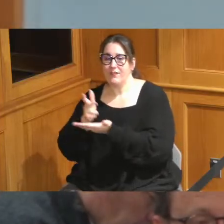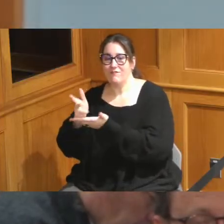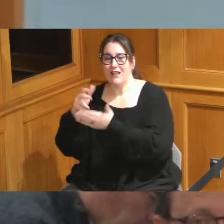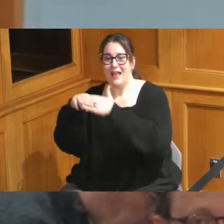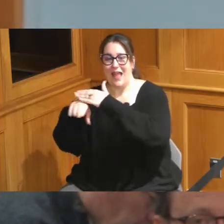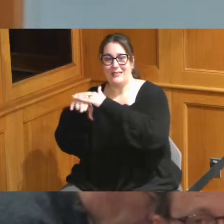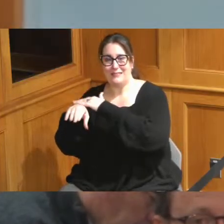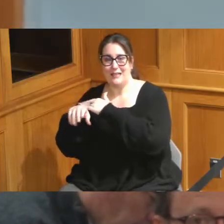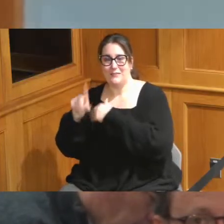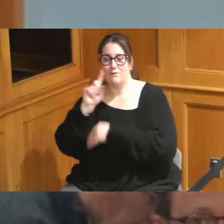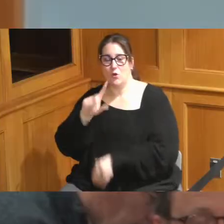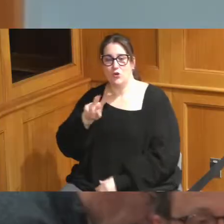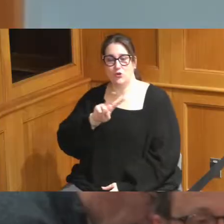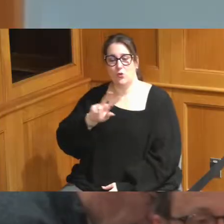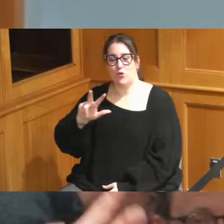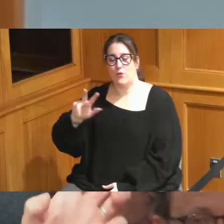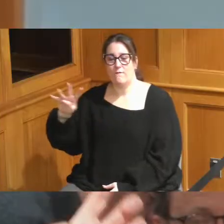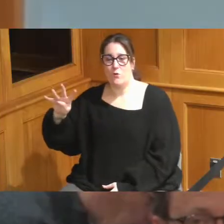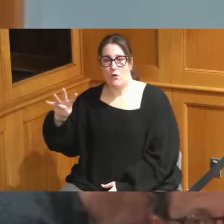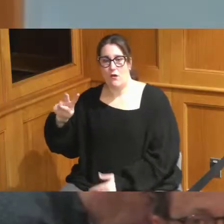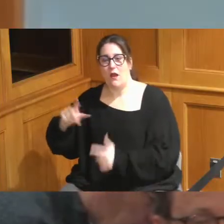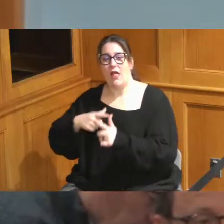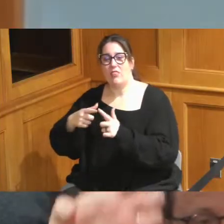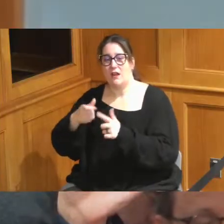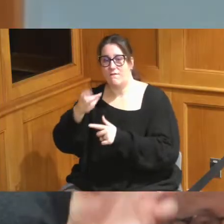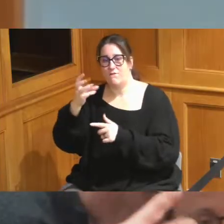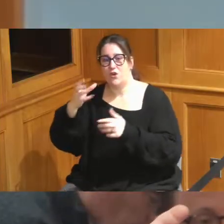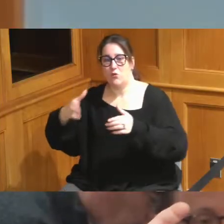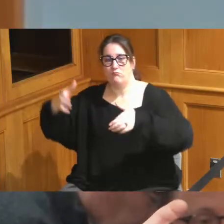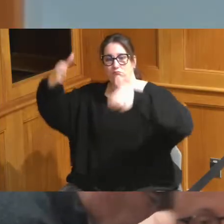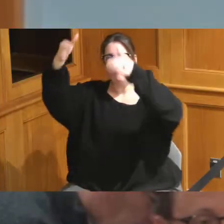and four. And then you can see a couple different towers would emerge from that same base. It's like